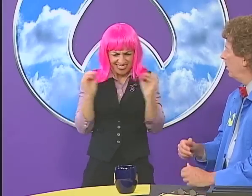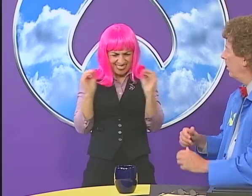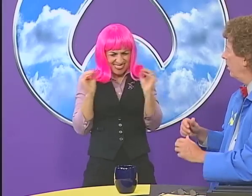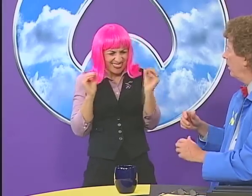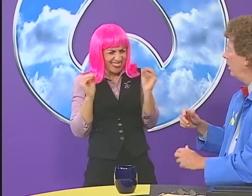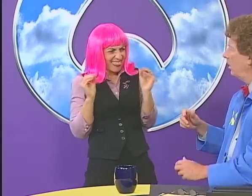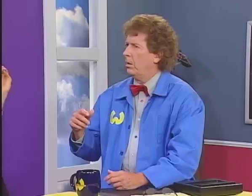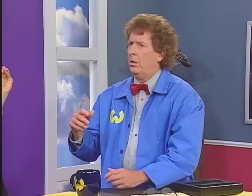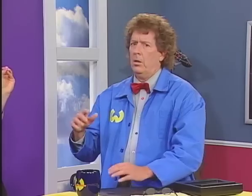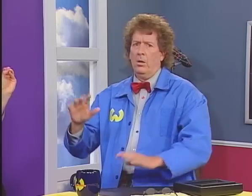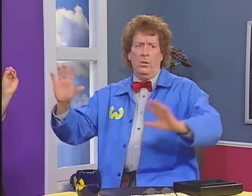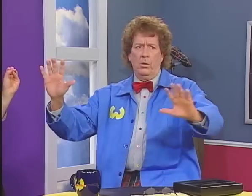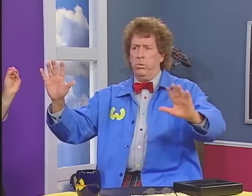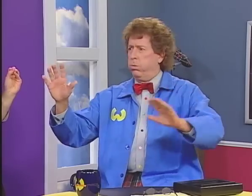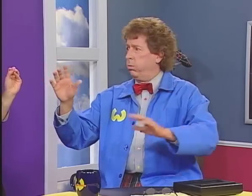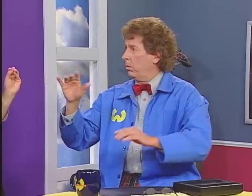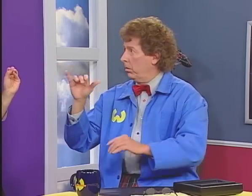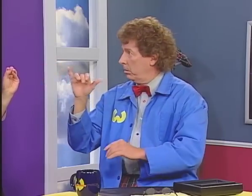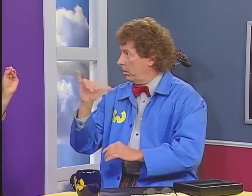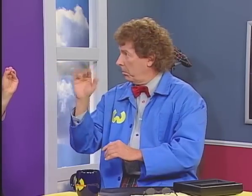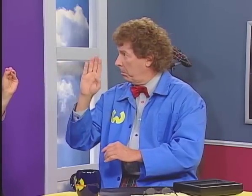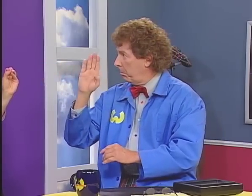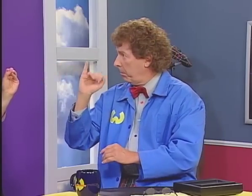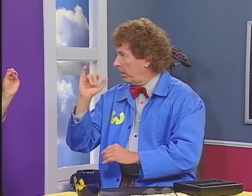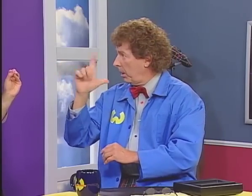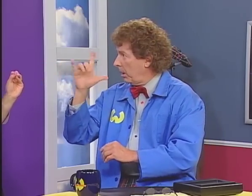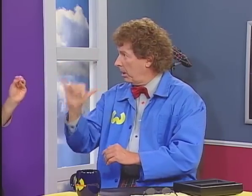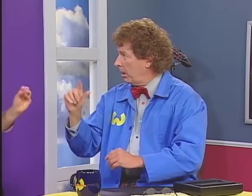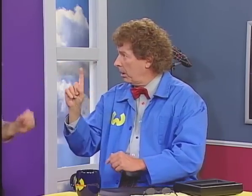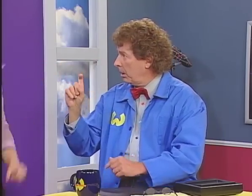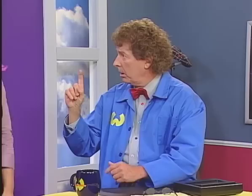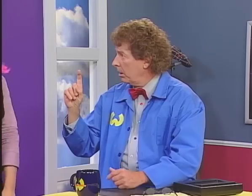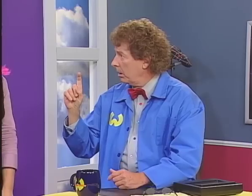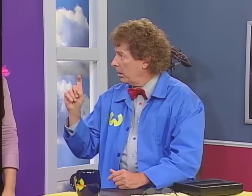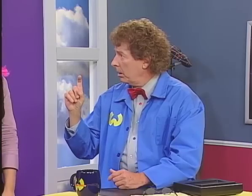HE'S GIVEN ME NOTHING. WOW! SAME THING WITH BILLY?